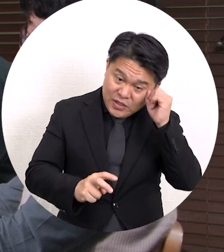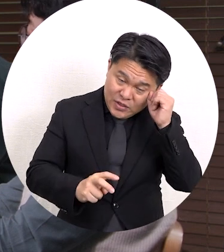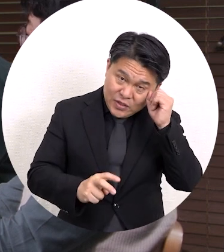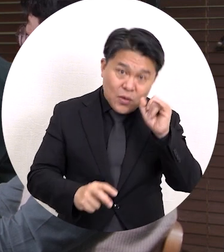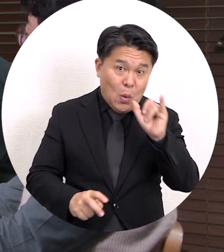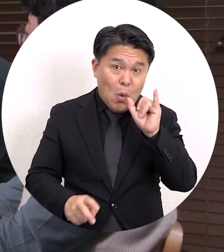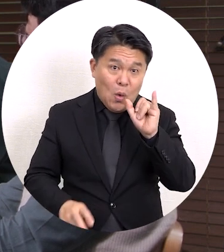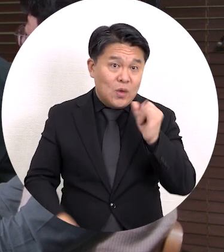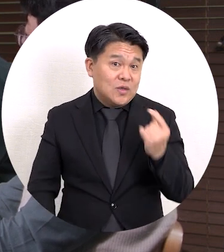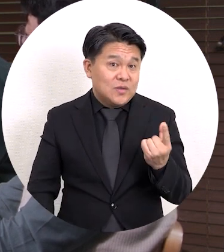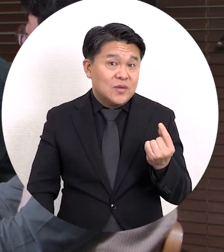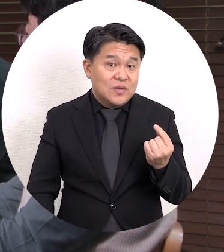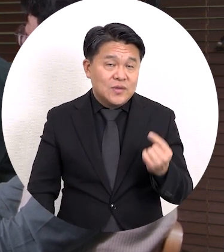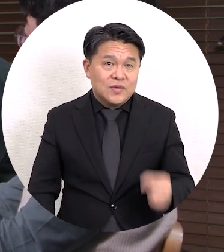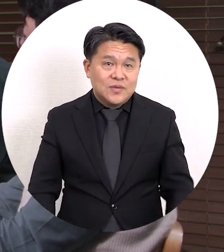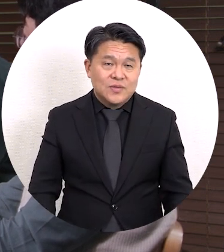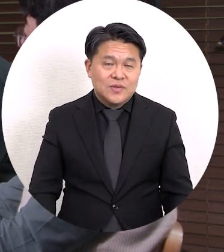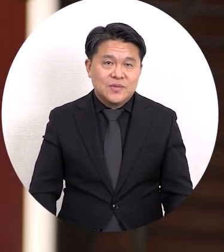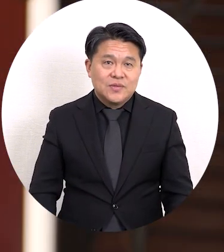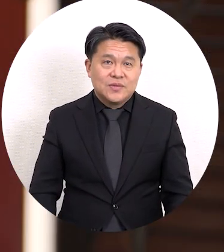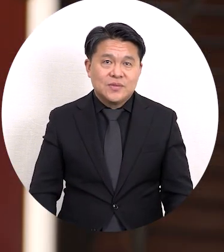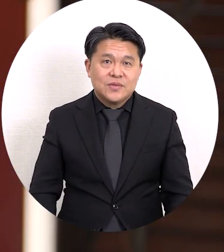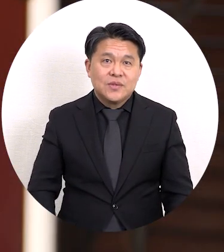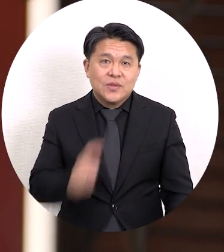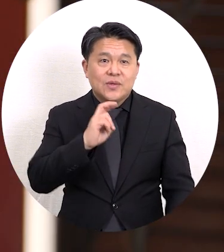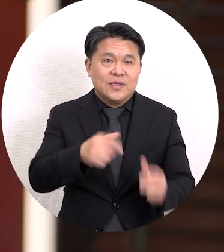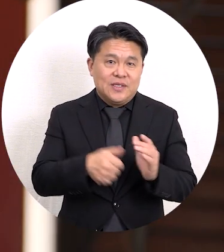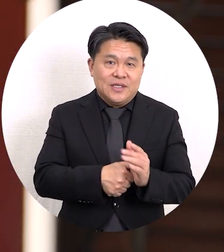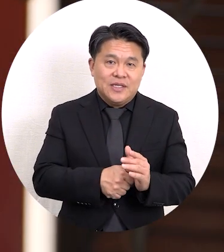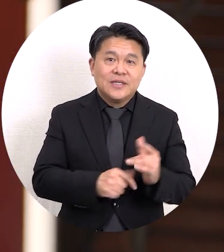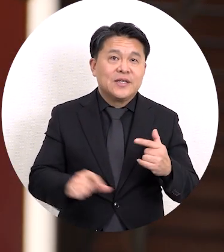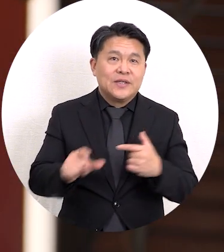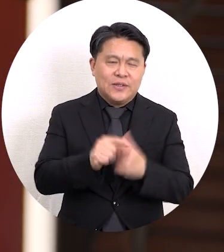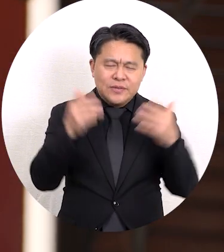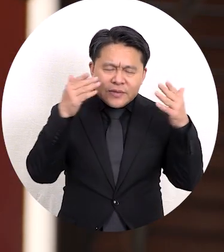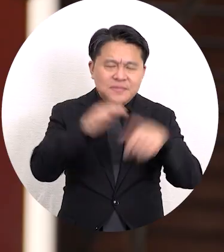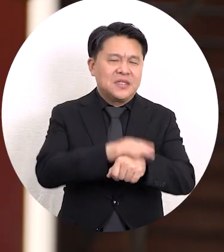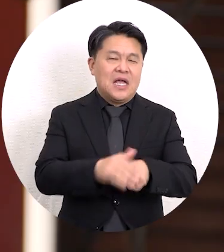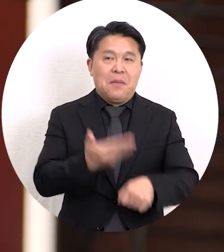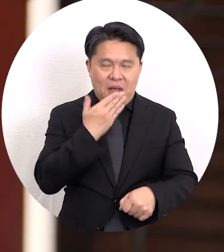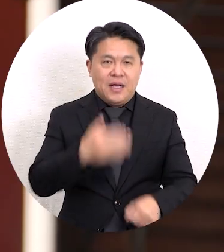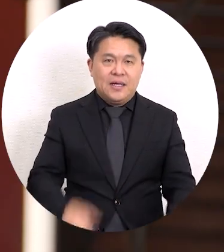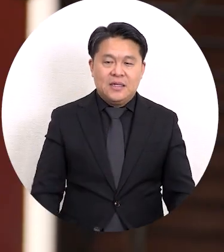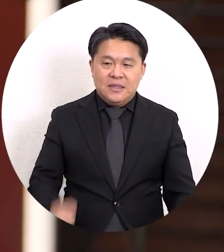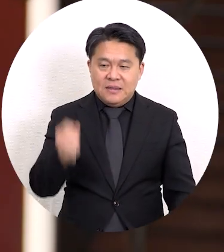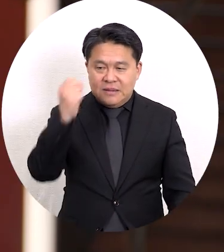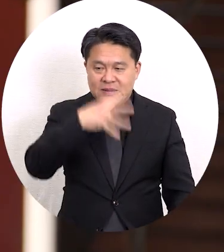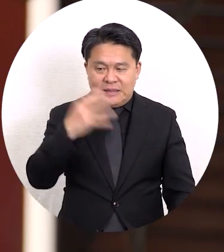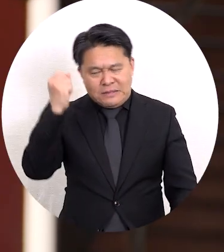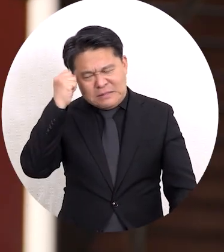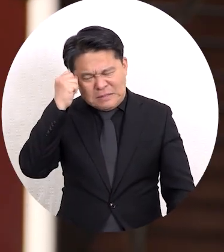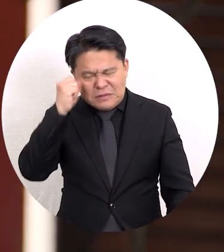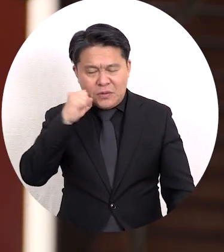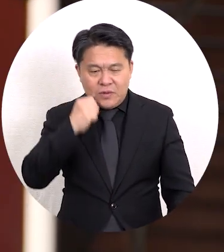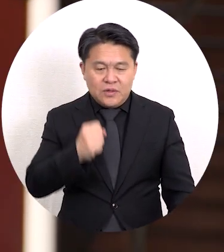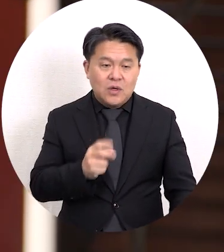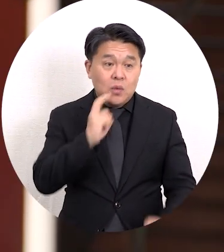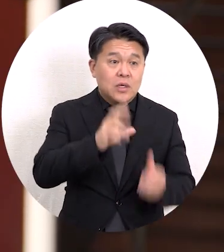with melody and music. But when I sing it, I feel so much more immersed, like it just sweeps over me, and I feel like tears might start flowing.